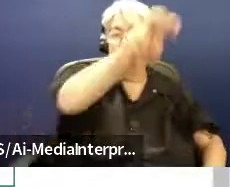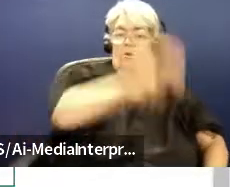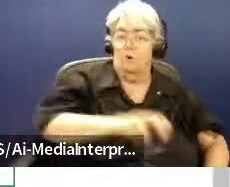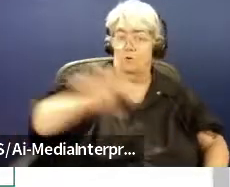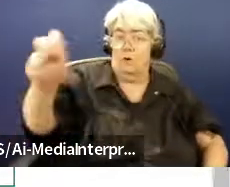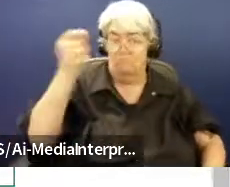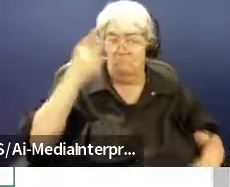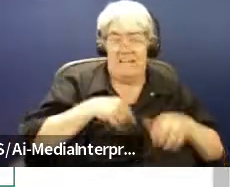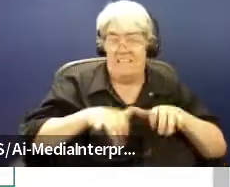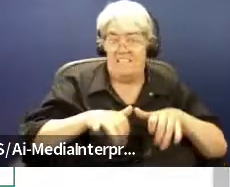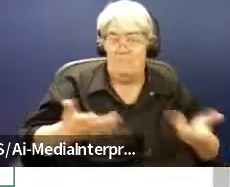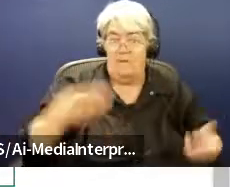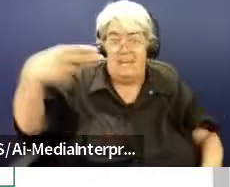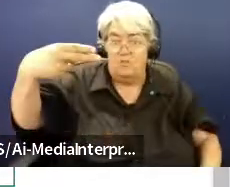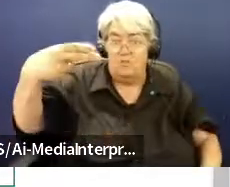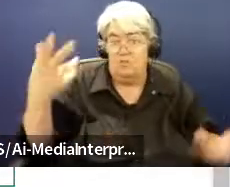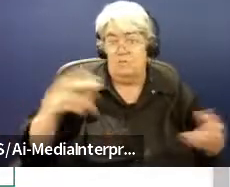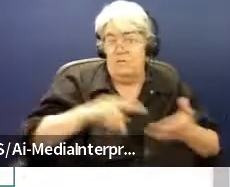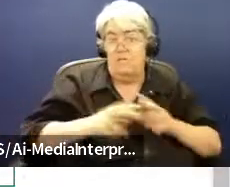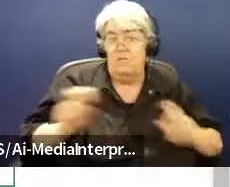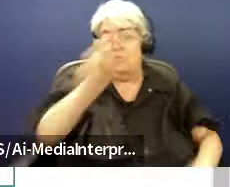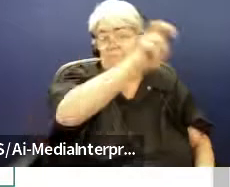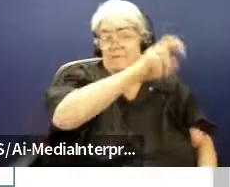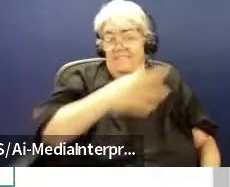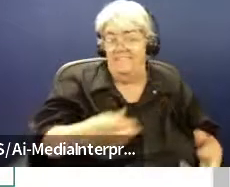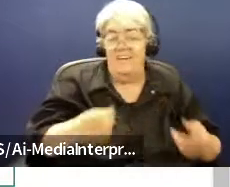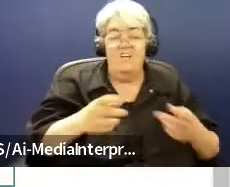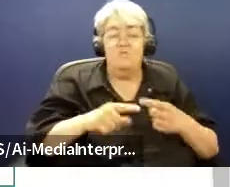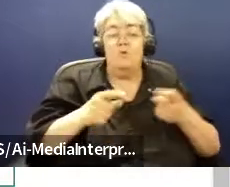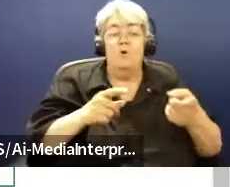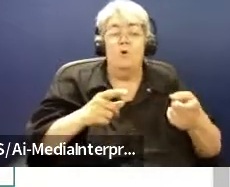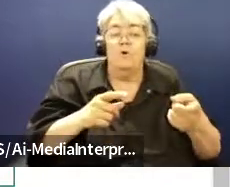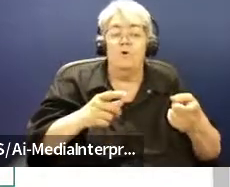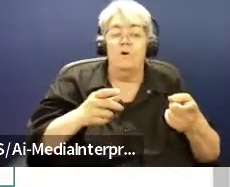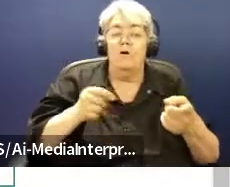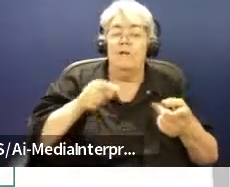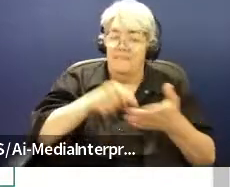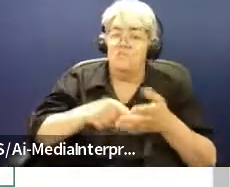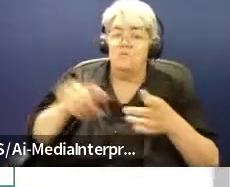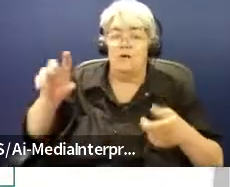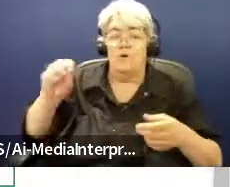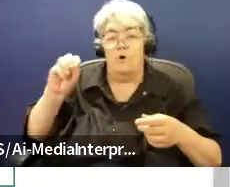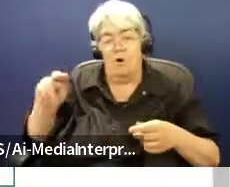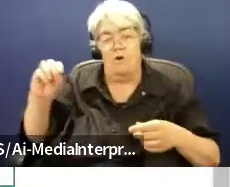as those quick navigation keys and I would not be able to type in the field.